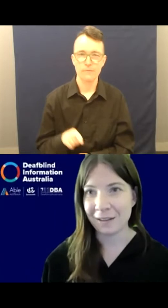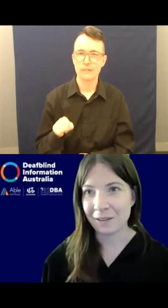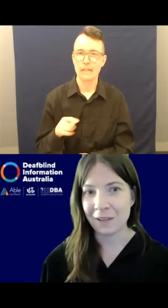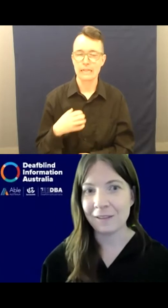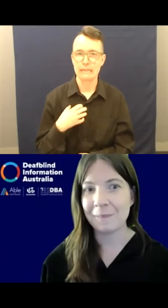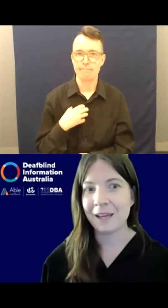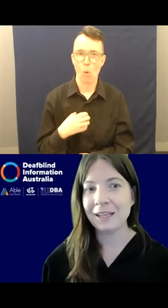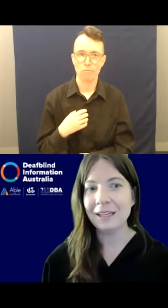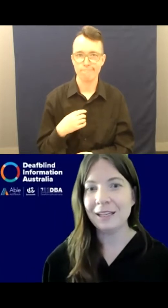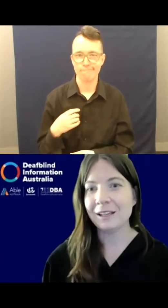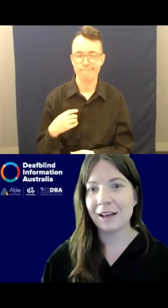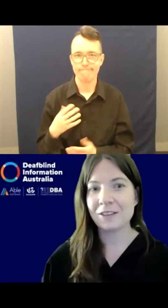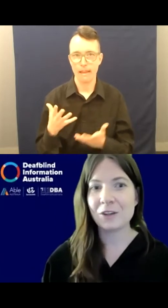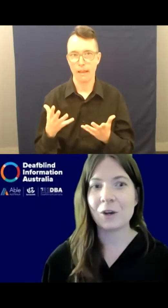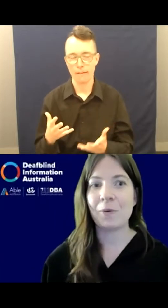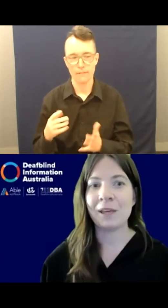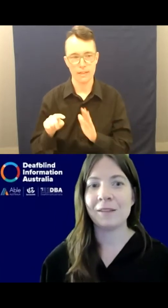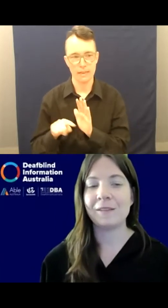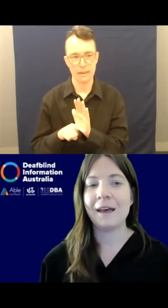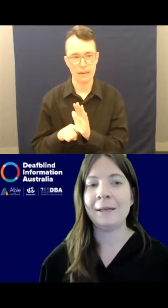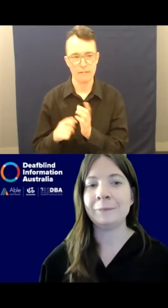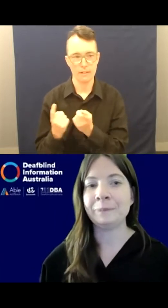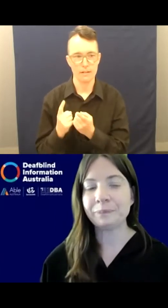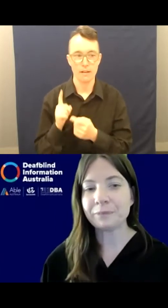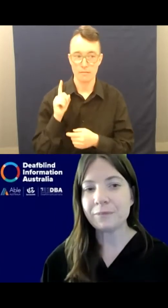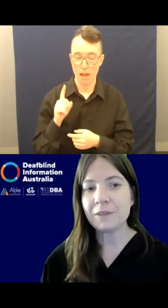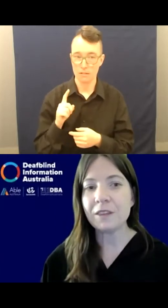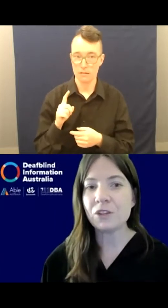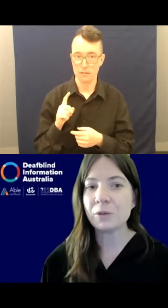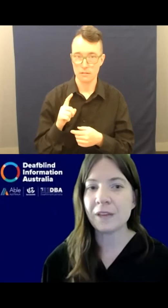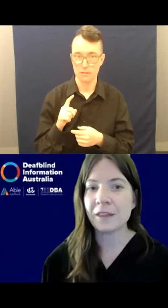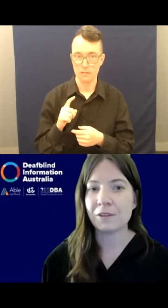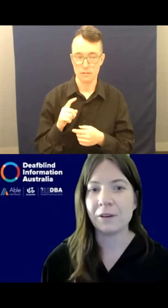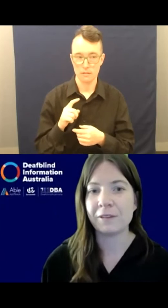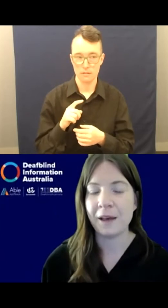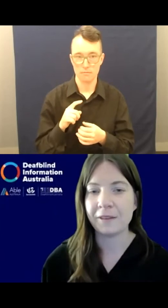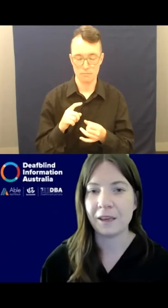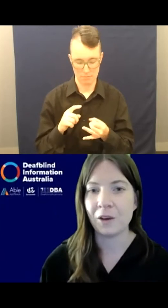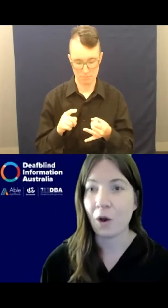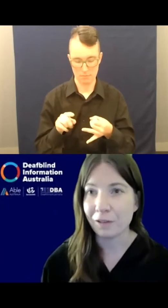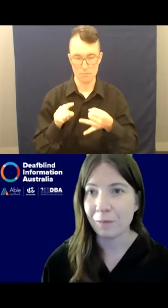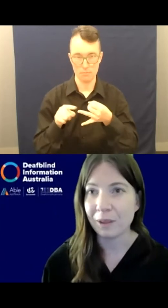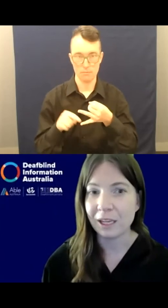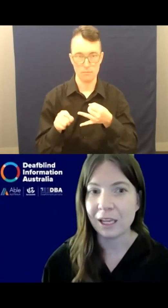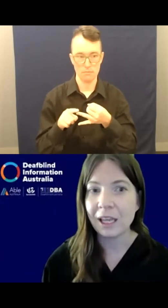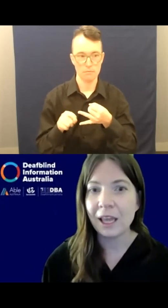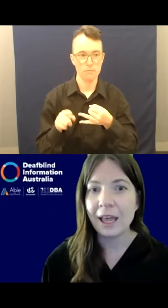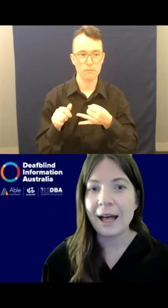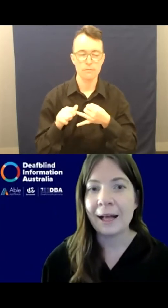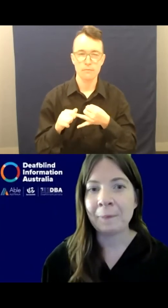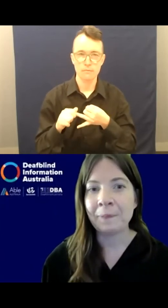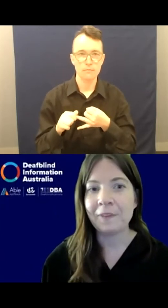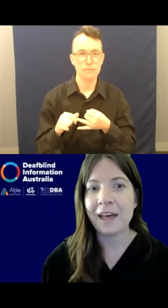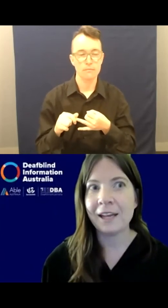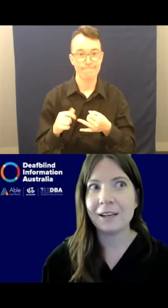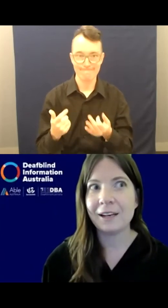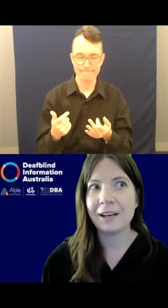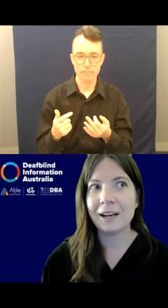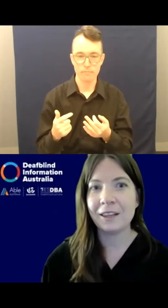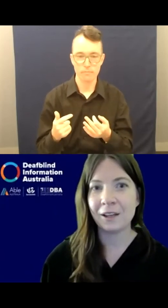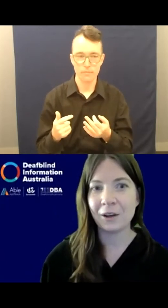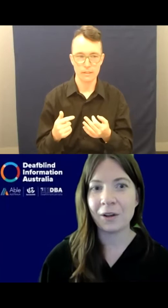this, but the last two dot points the dual sensory loss masking cognitive ability, the concept